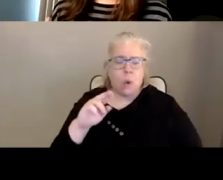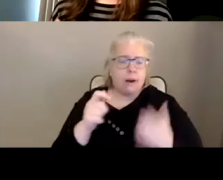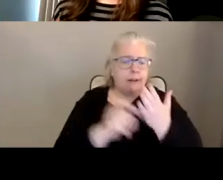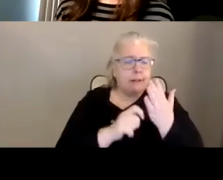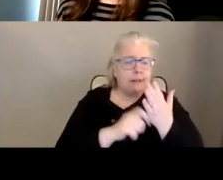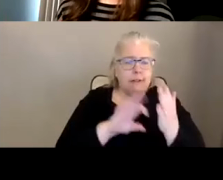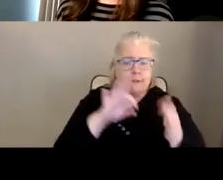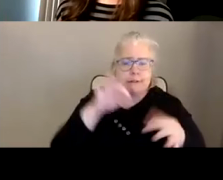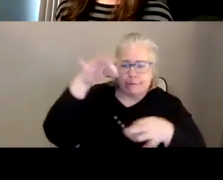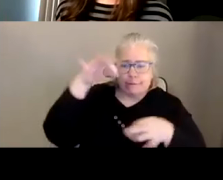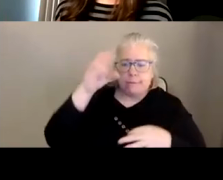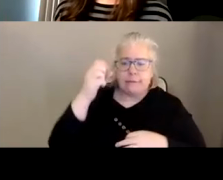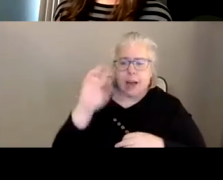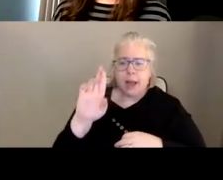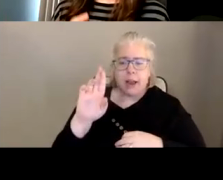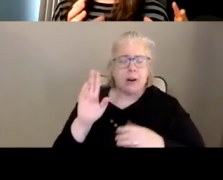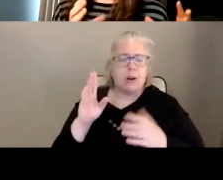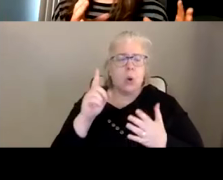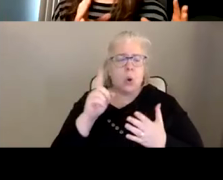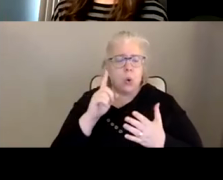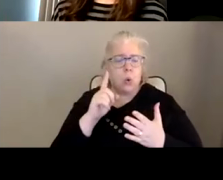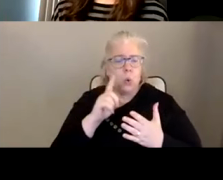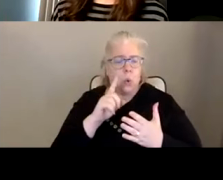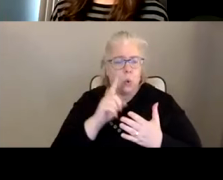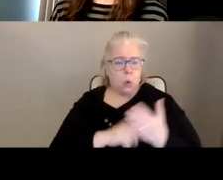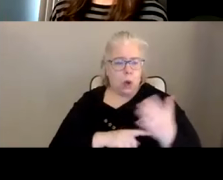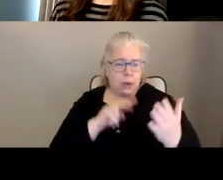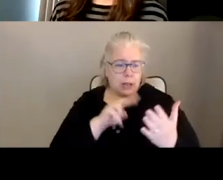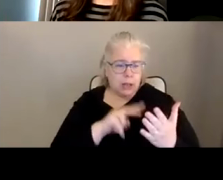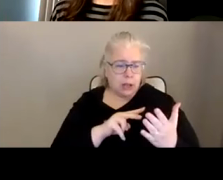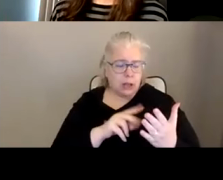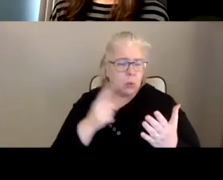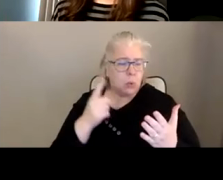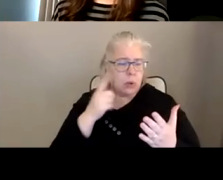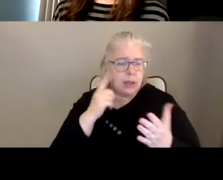Then what we're looking at is what is the source content?